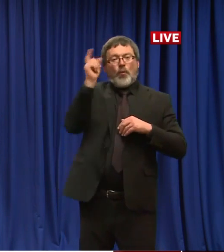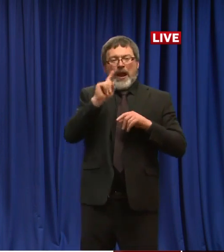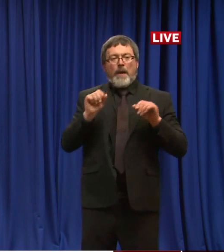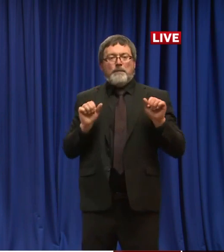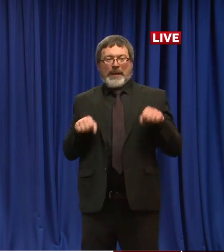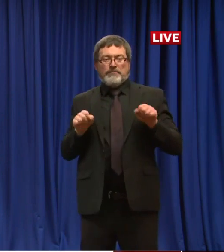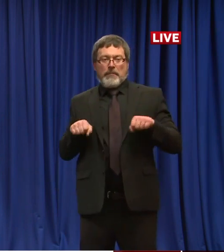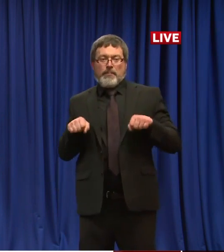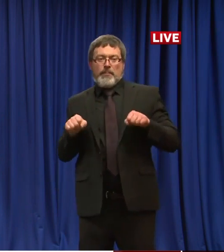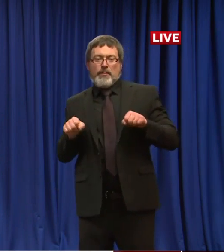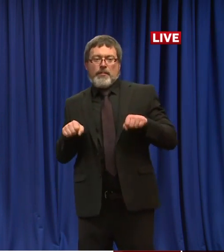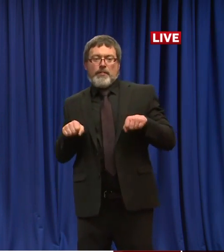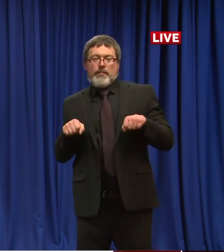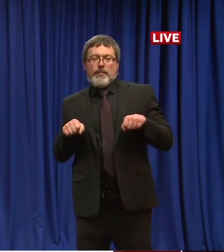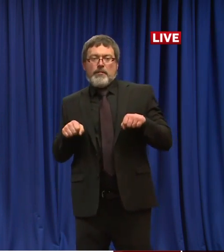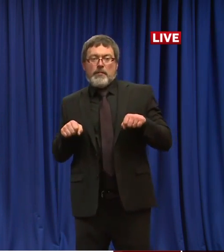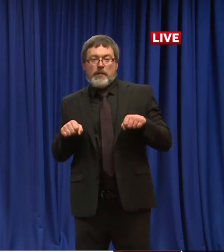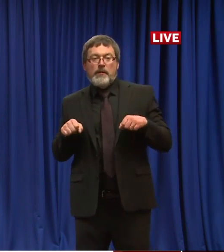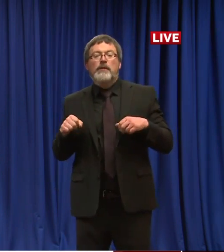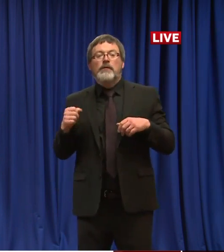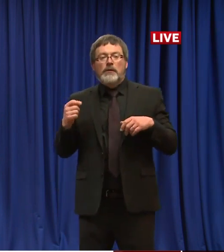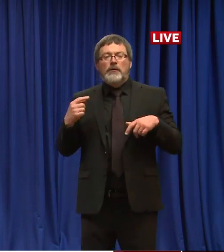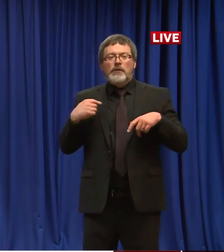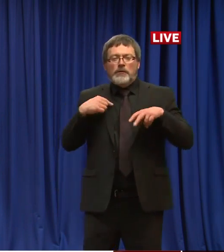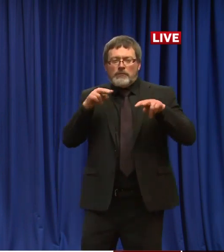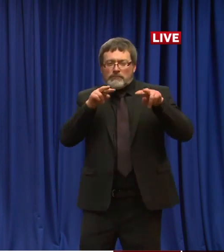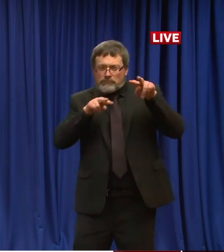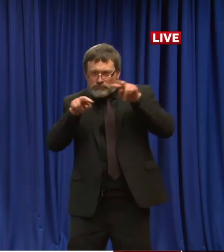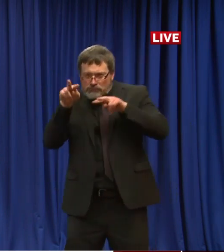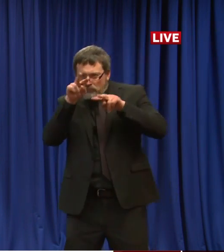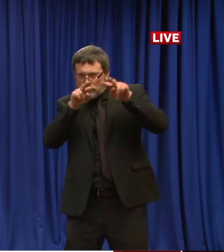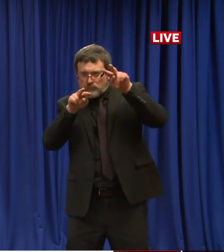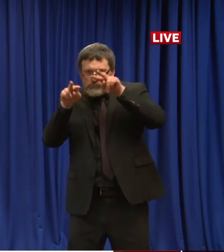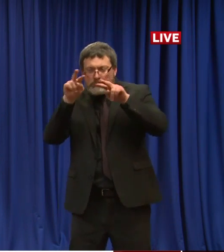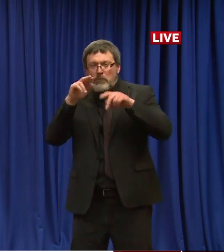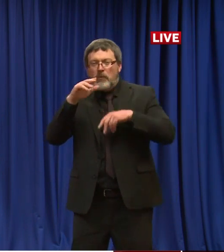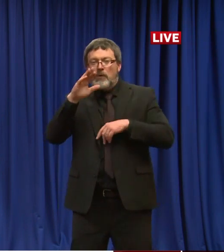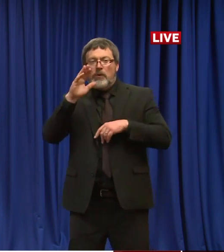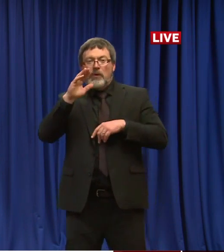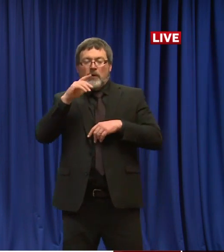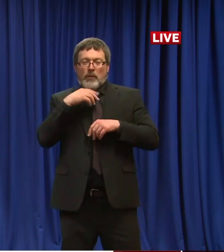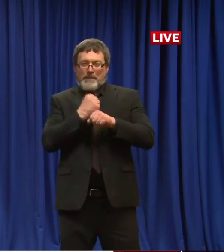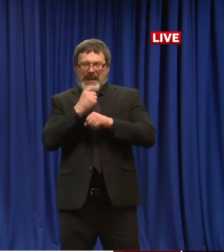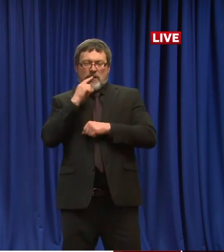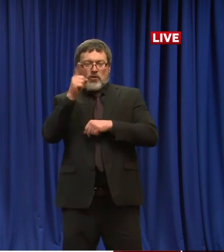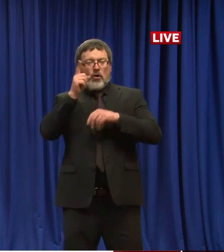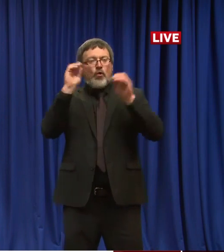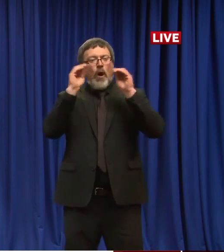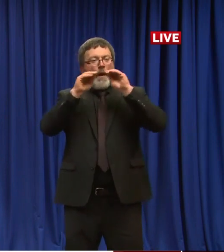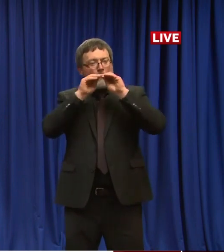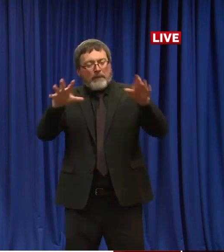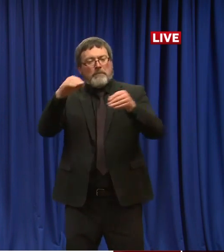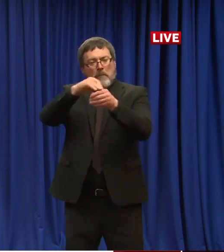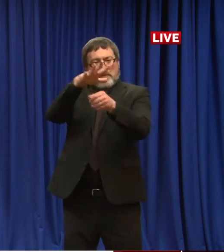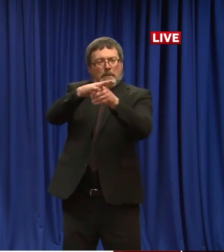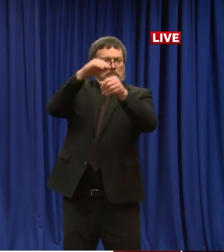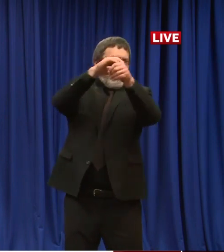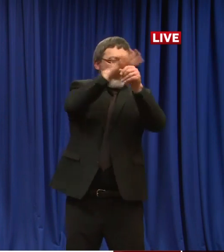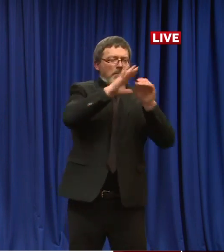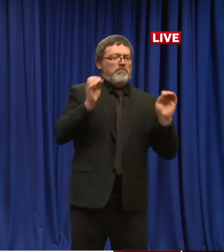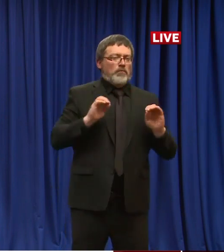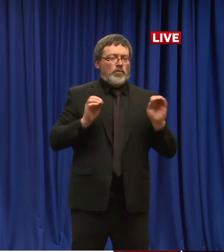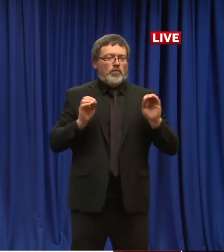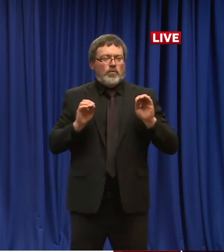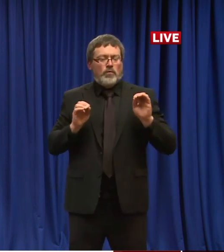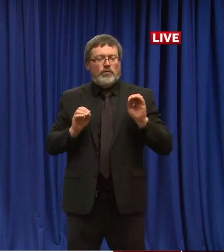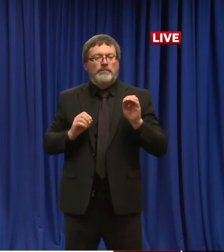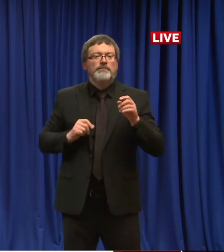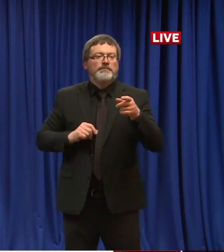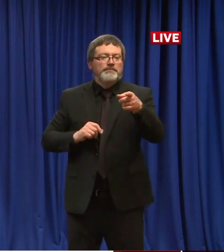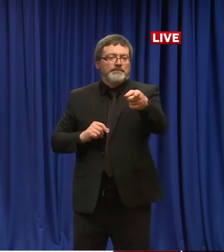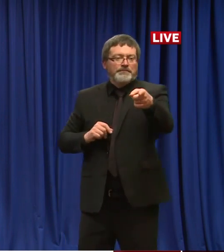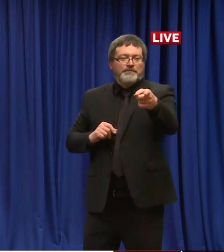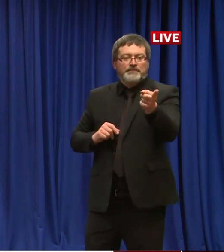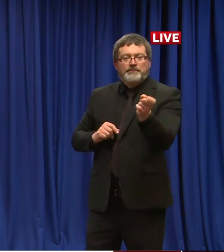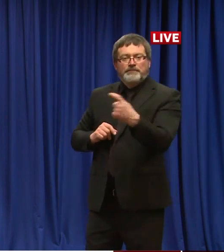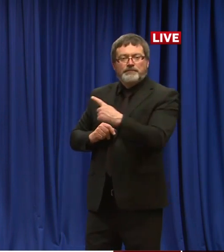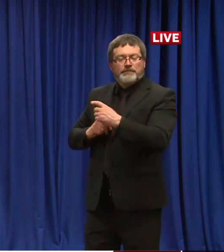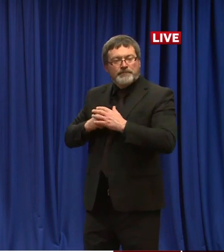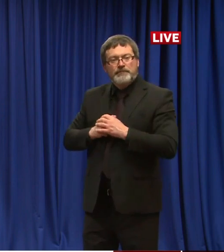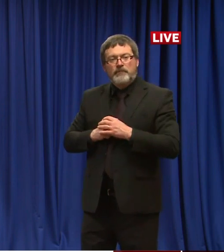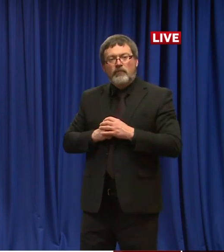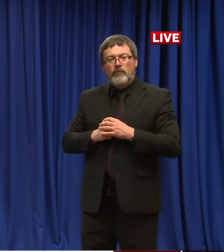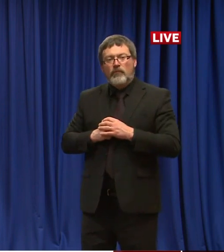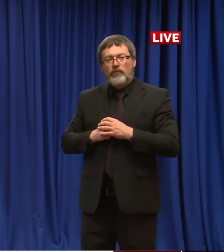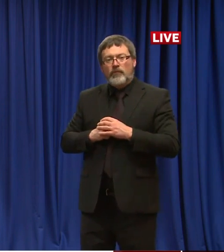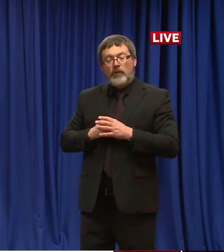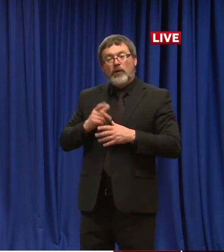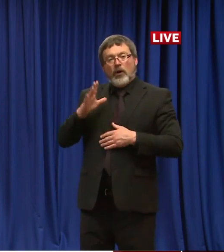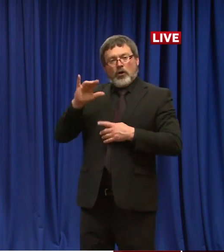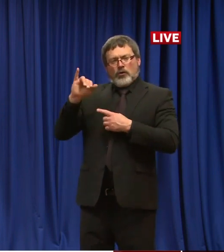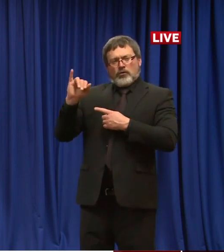WHERE WE HAVE POTENTIAL ACTIVE COVID CASES IS THE 10 THAT WE’RE REALLY HIGHLIGHTING A LOT OF OUR EFFORTS ON TO ENSURE THAT ONE CASE DOES NOT BECOME AN OUTBREAK AND THAT’ THAT’S THE REAL